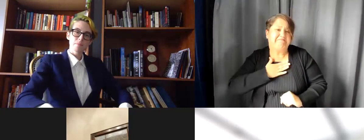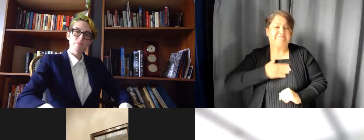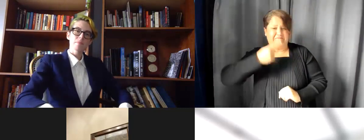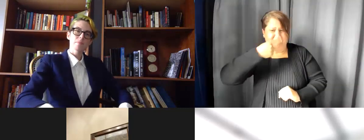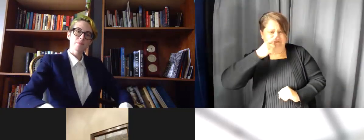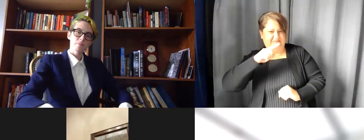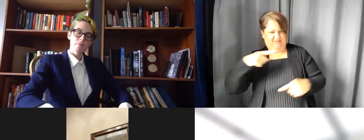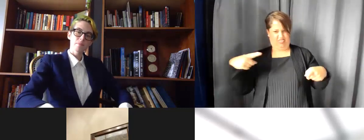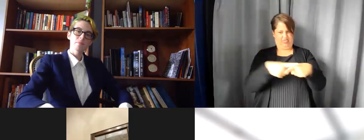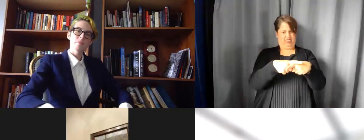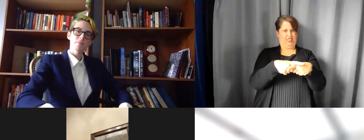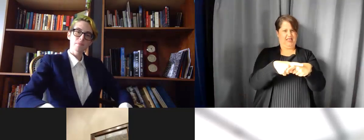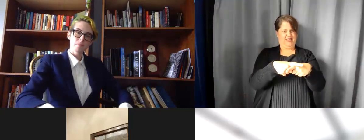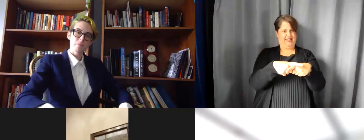Jordan Radford: We do it because we have to.